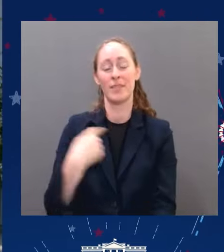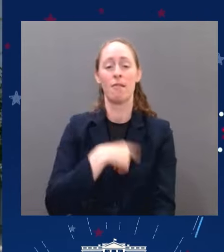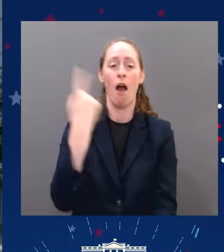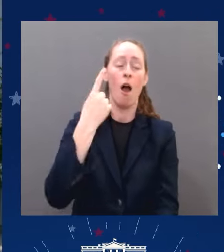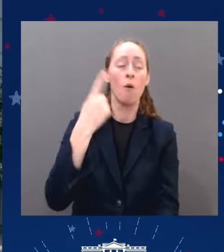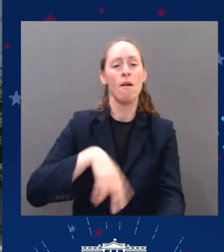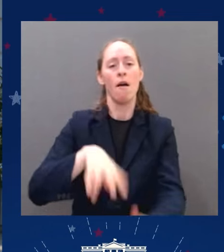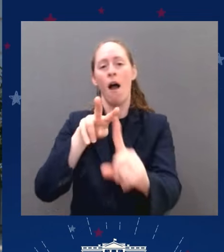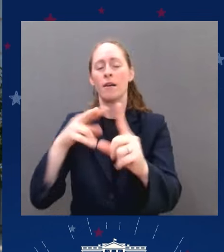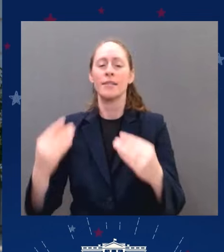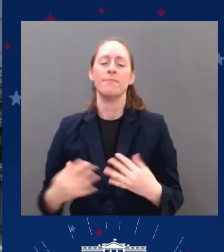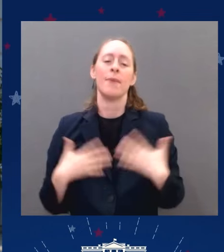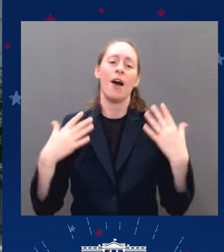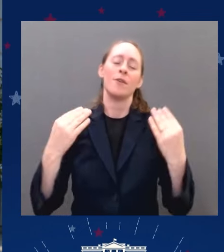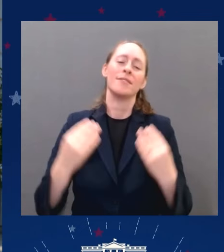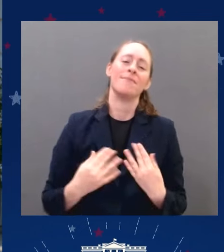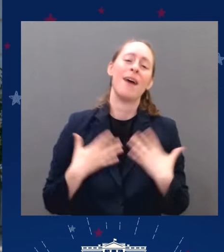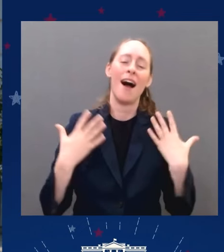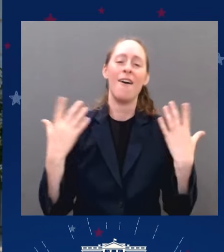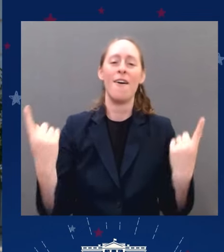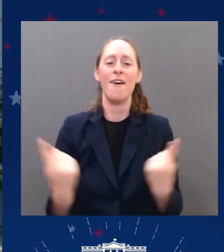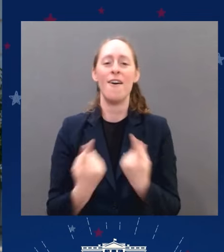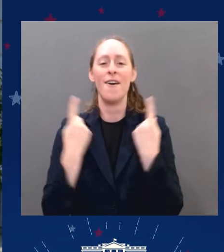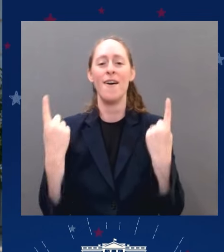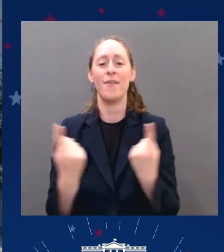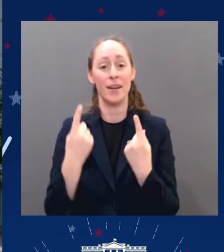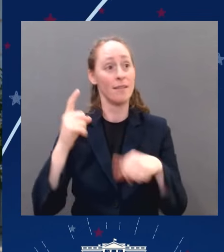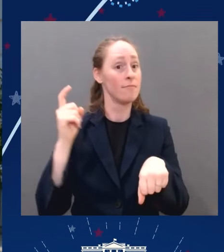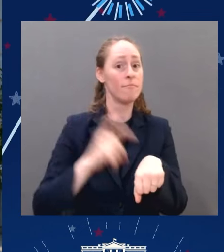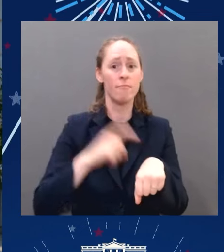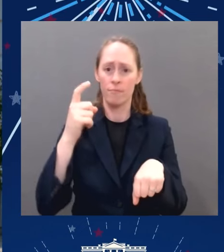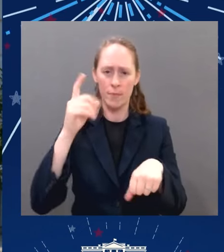To show up for each other in big ways and small ones.